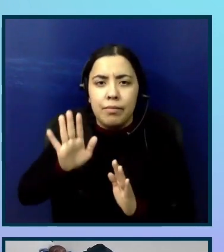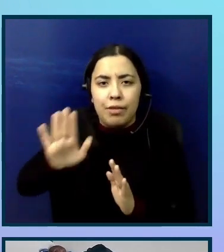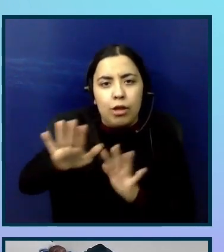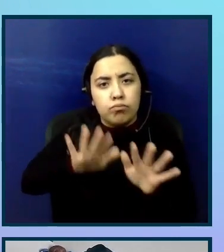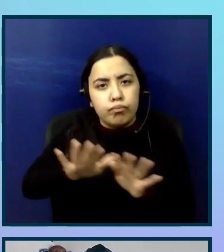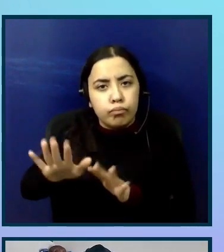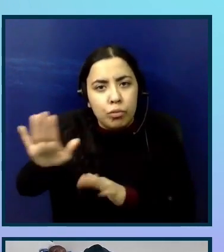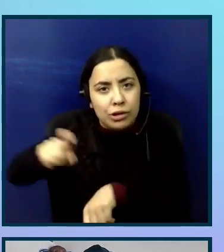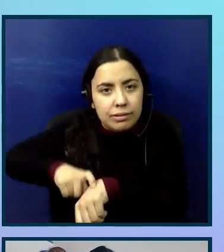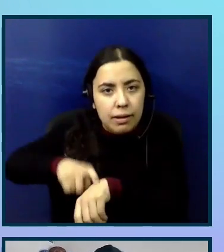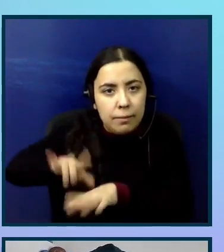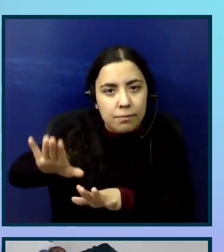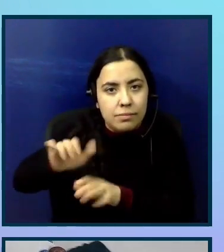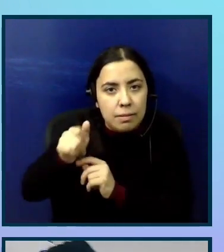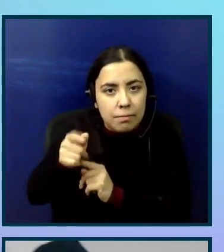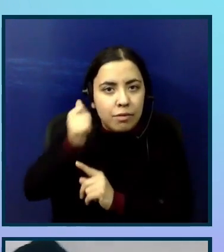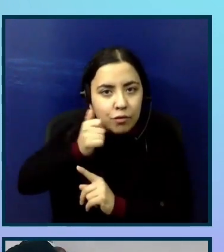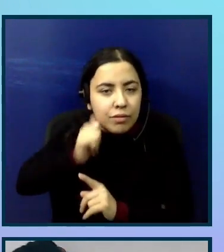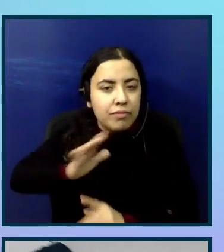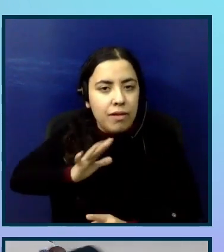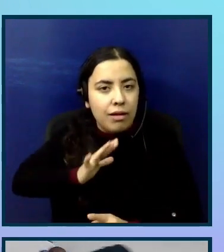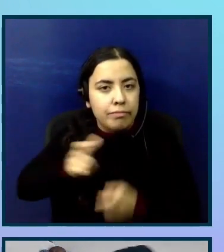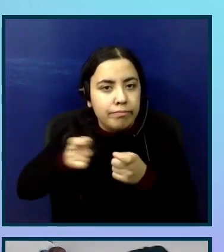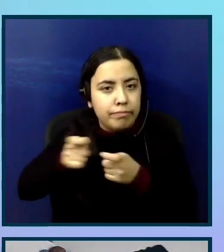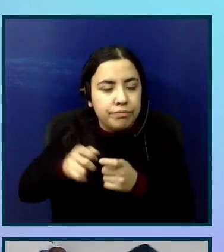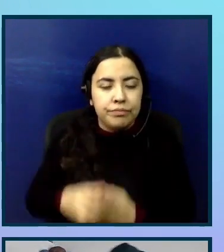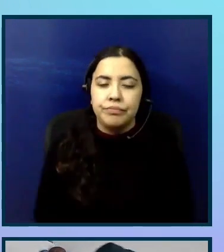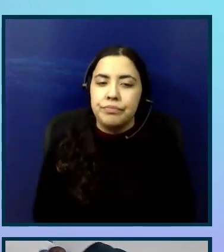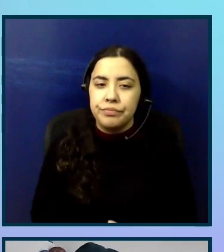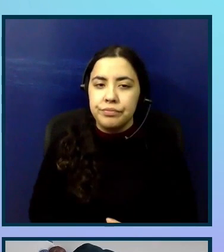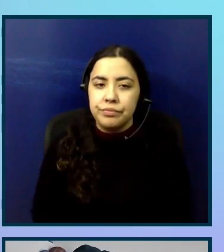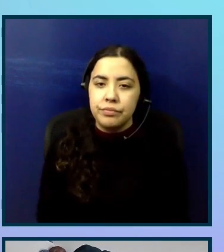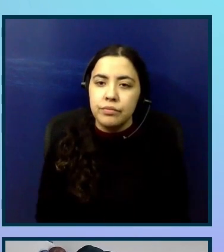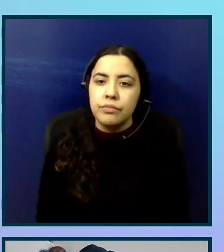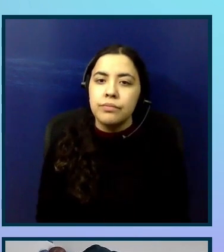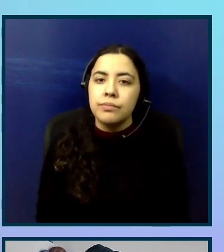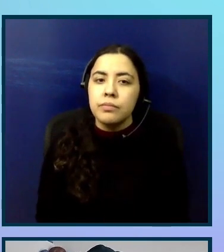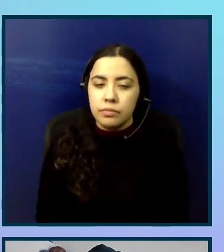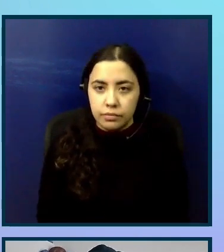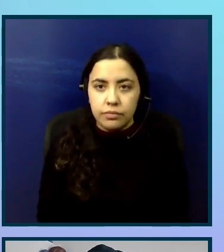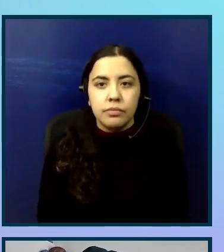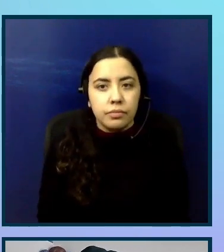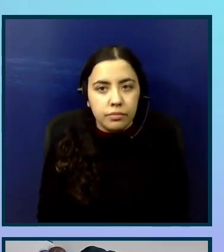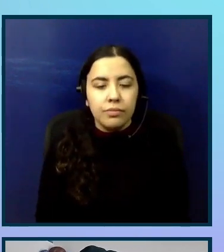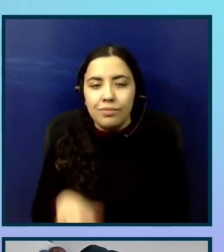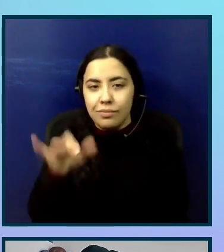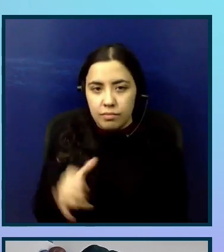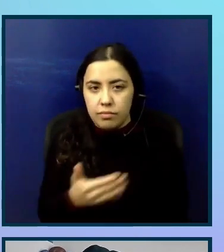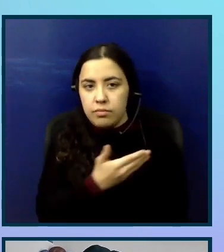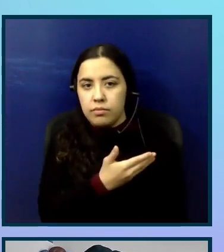And so that's whoop, sorry, skipped that just a quick, but that's one of the things with this that huge small chunks.